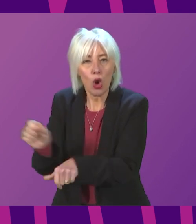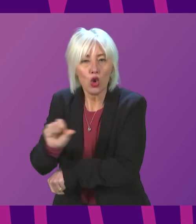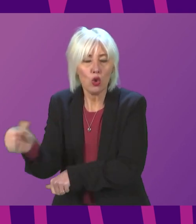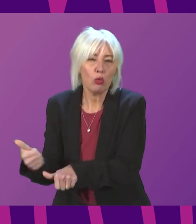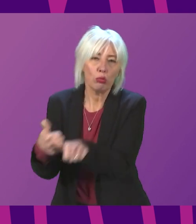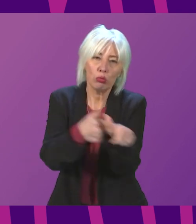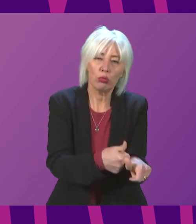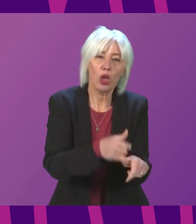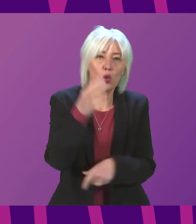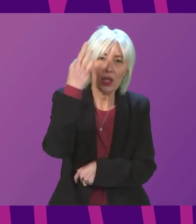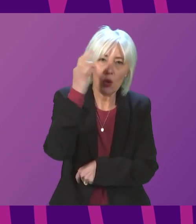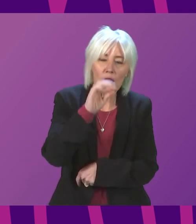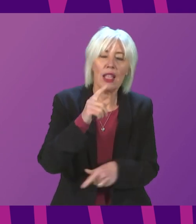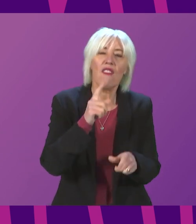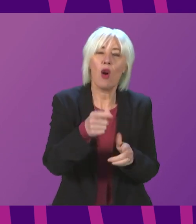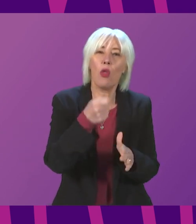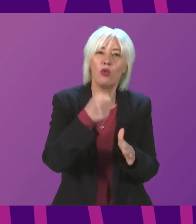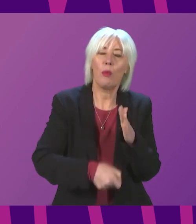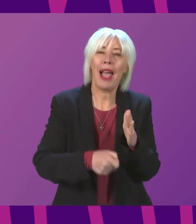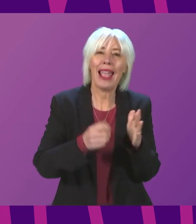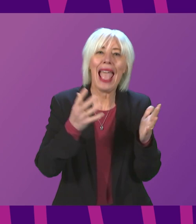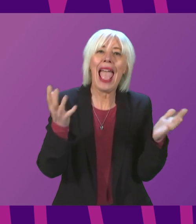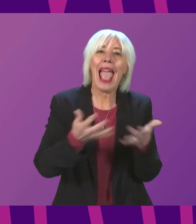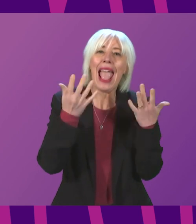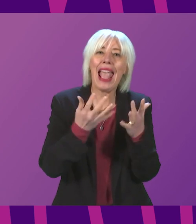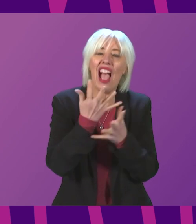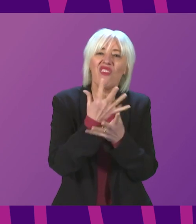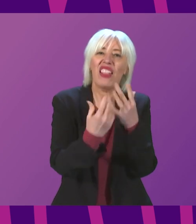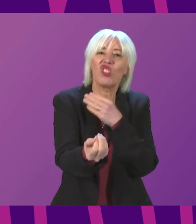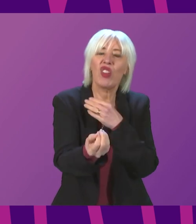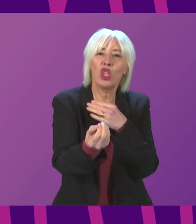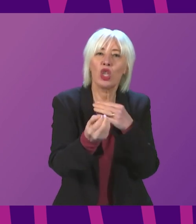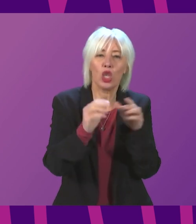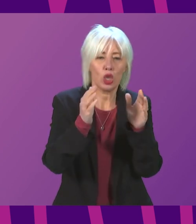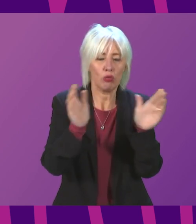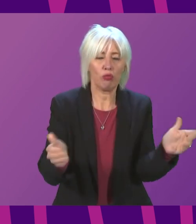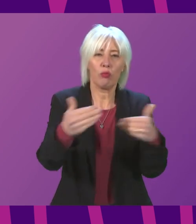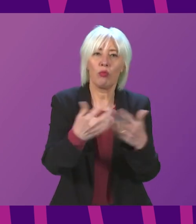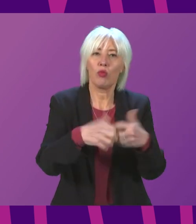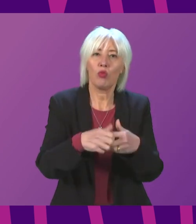to purchase air filtration units for classrooms that require them?